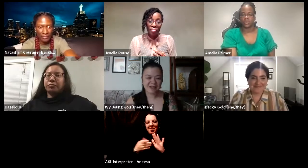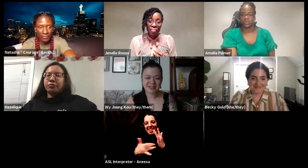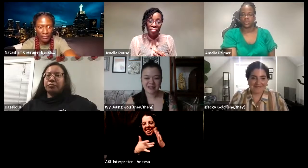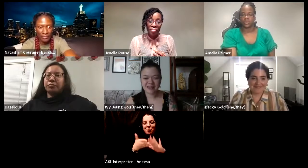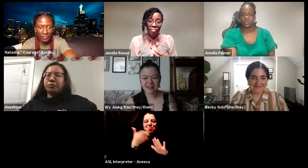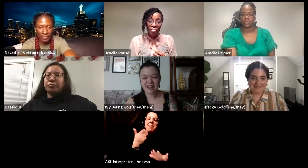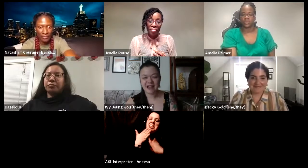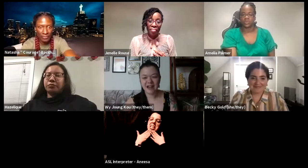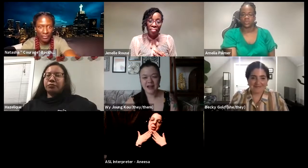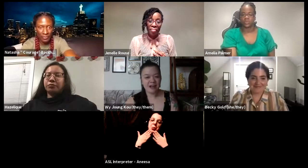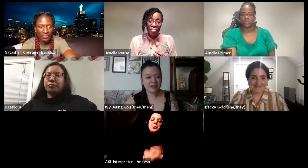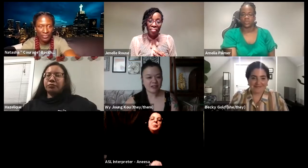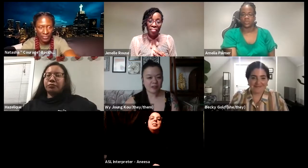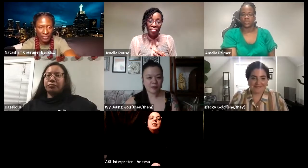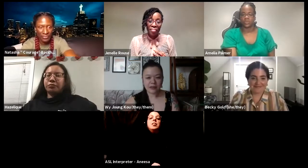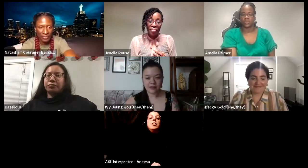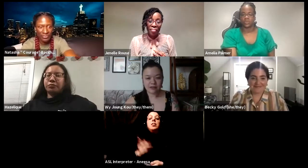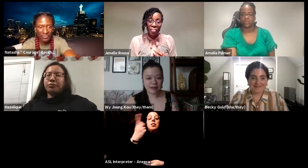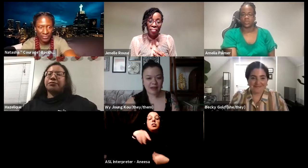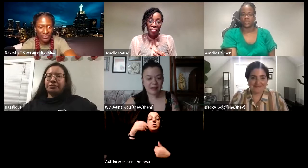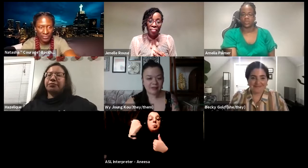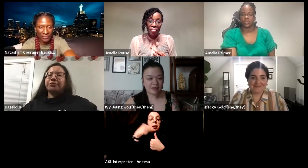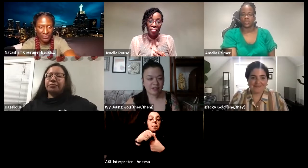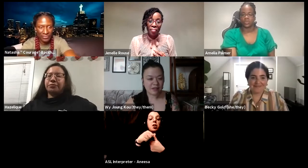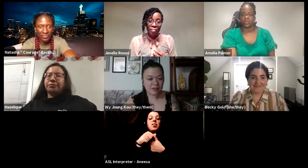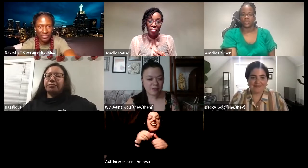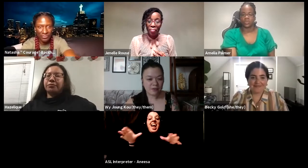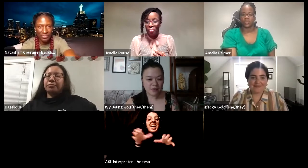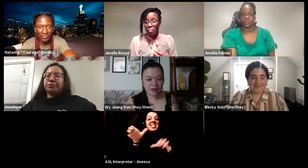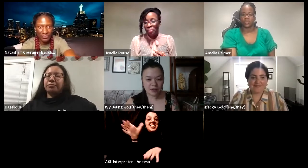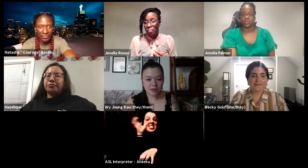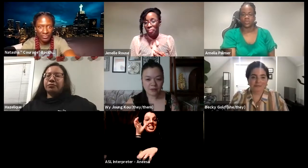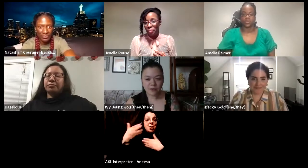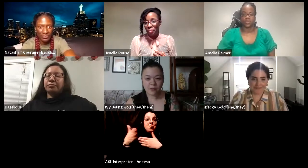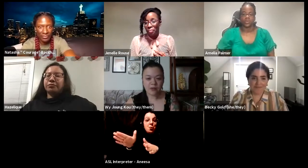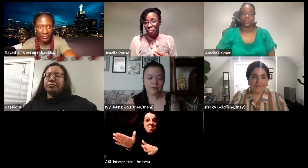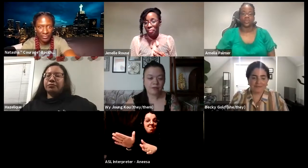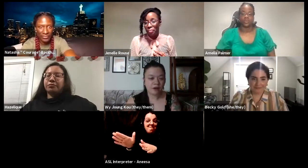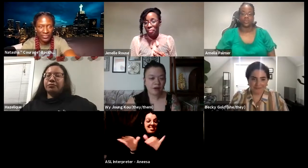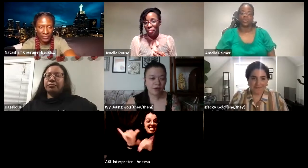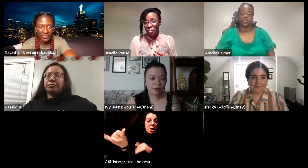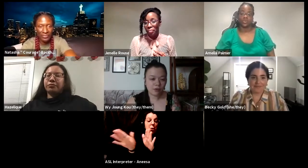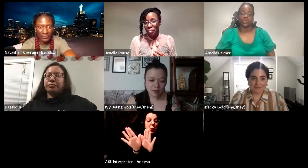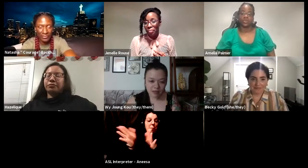tonight. just a reminder that the active listening room will be open for another 30 minutes.